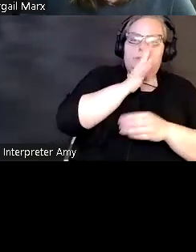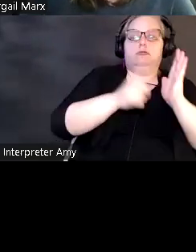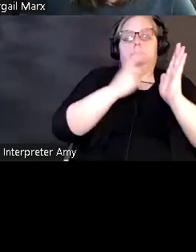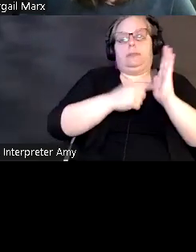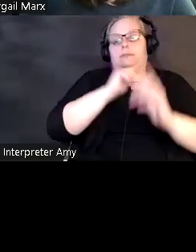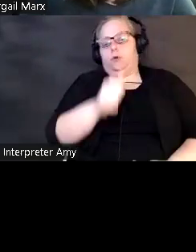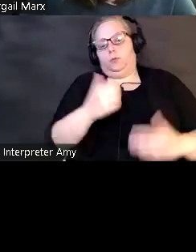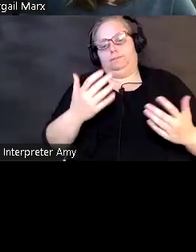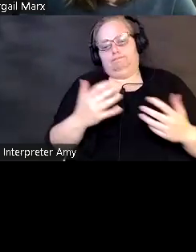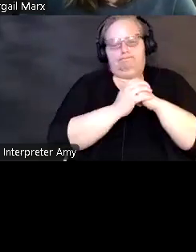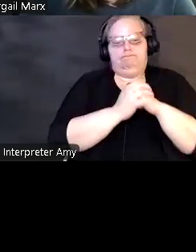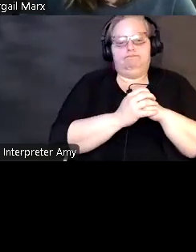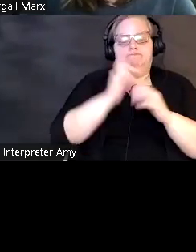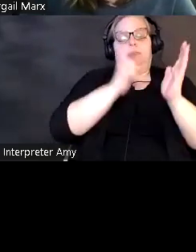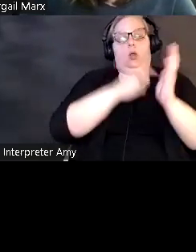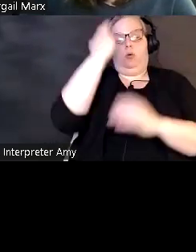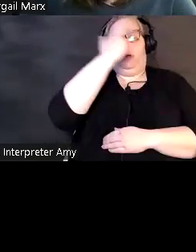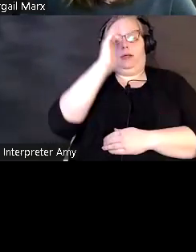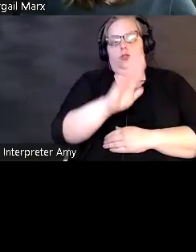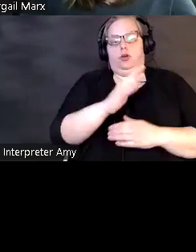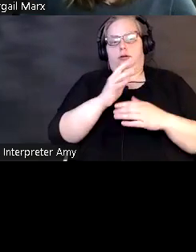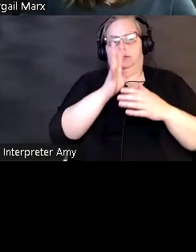so recognizing when their speech isn't functional or there's a breakdown where